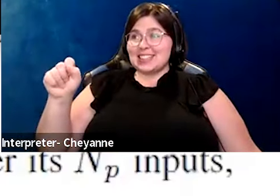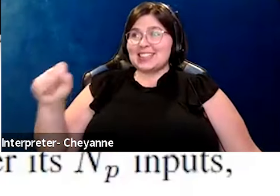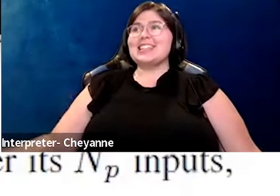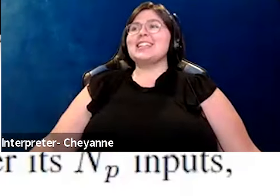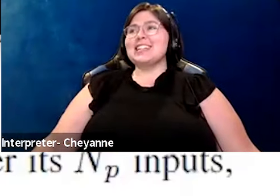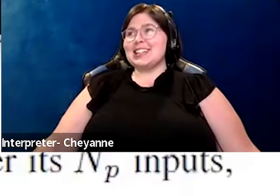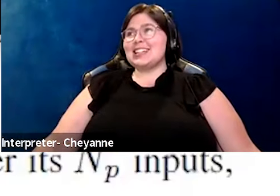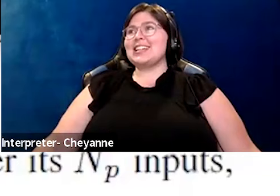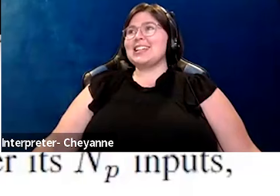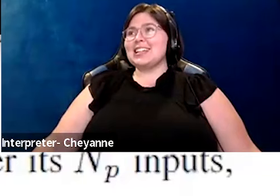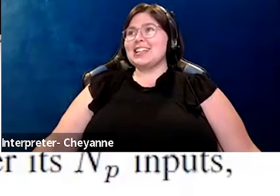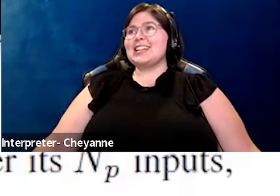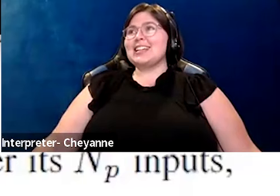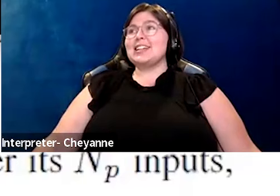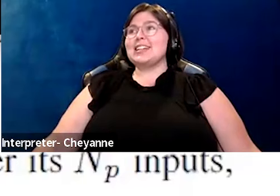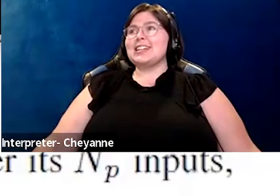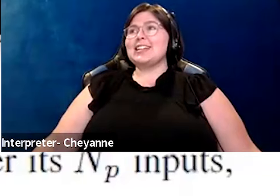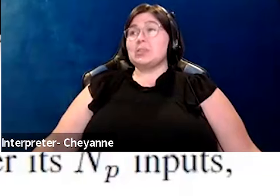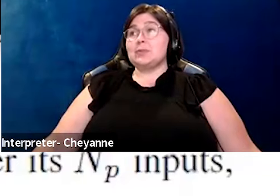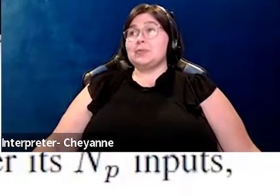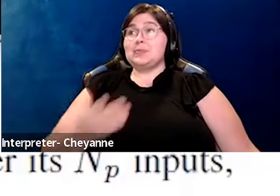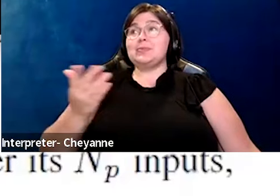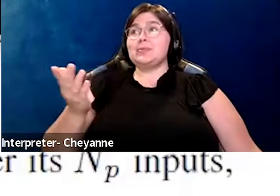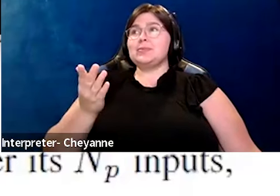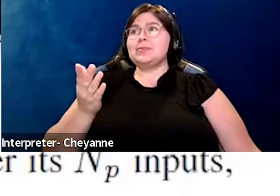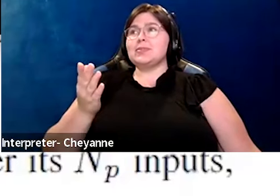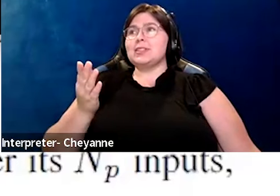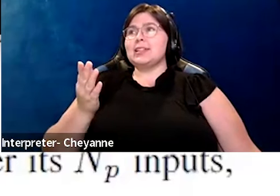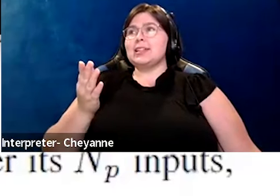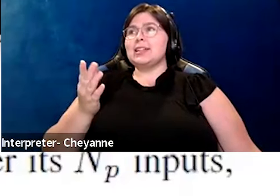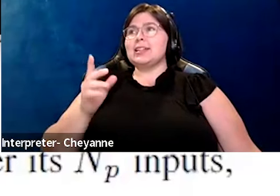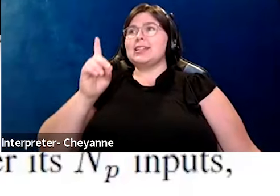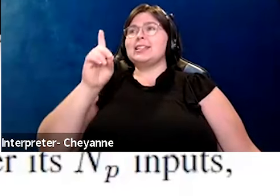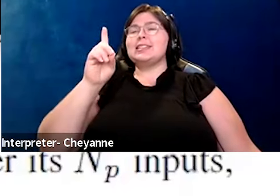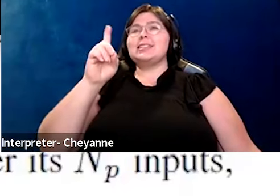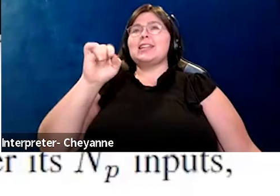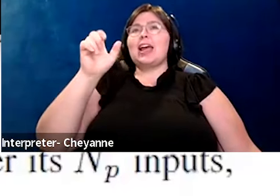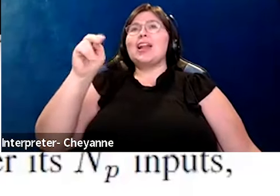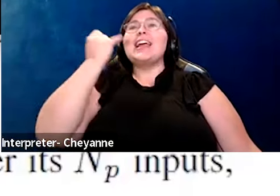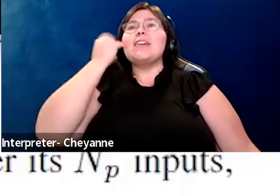That is something. This is a little easier to spot if you can see the bounding boxes moving around,